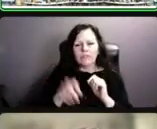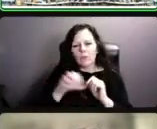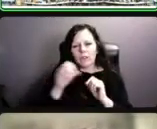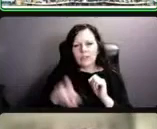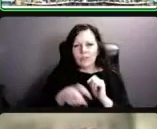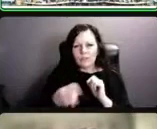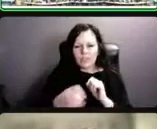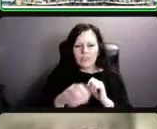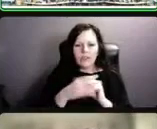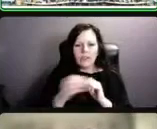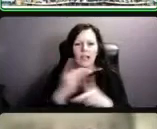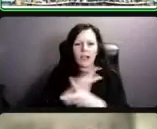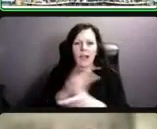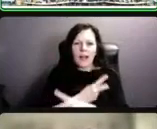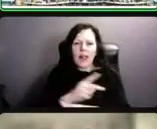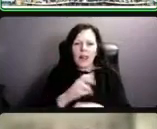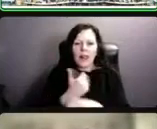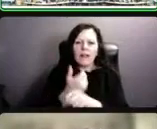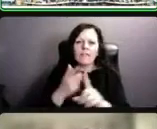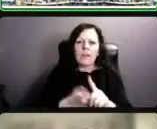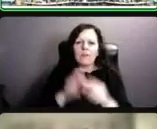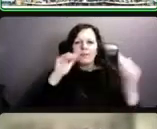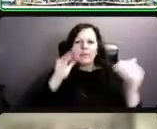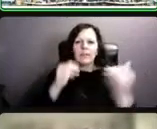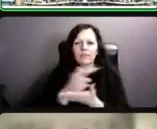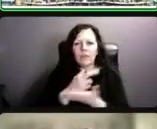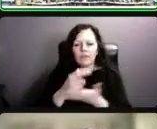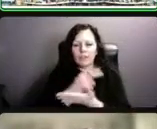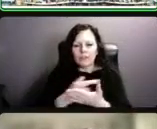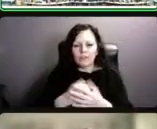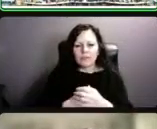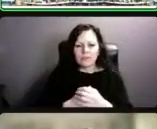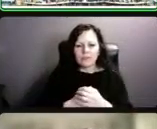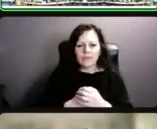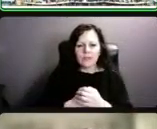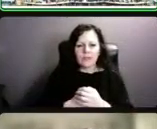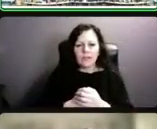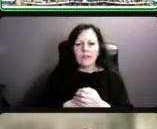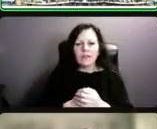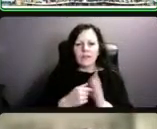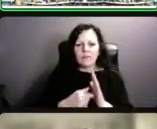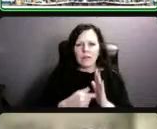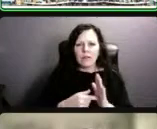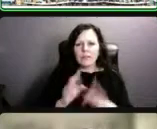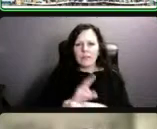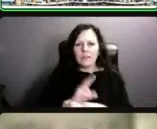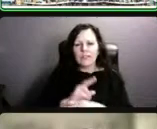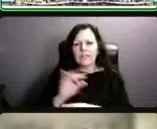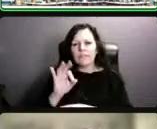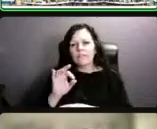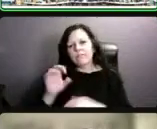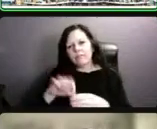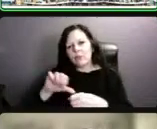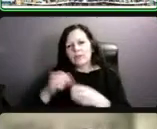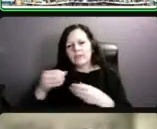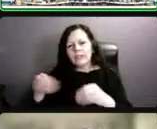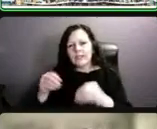IT'S CONSTRUCTED FROM GASOLINE SALES DATA PROVIDED BY THE OREGON DEPARTMENT TRANSPORTATION AND